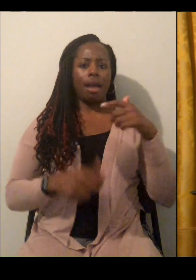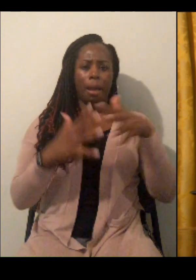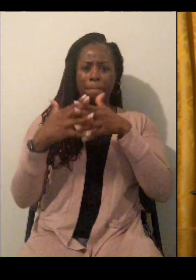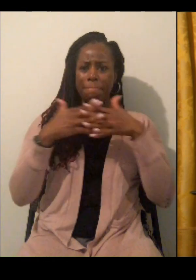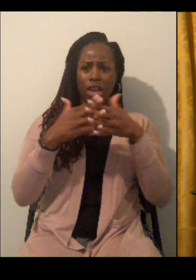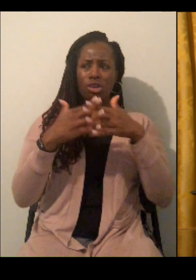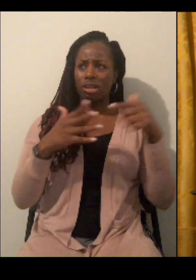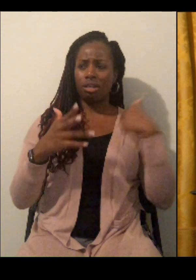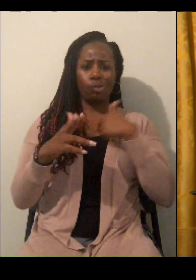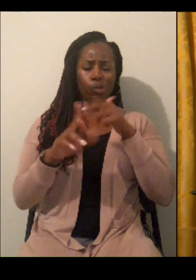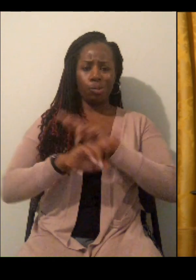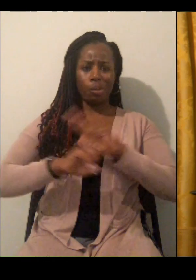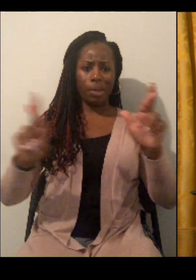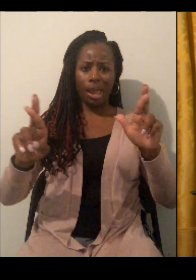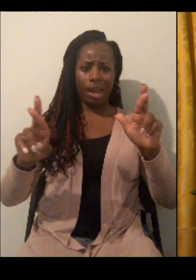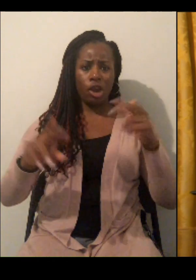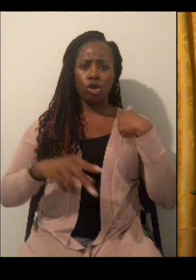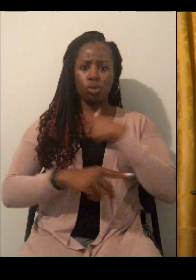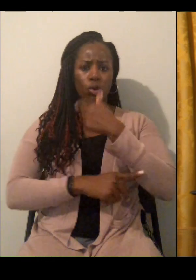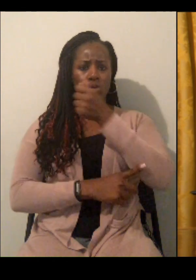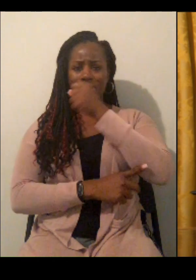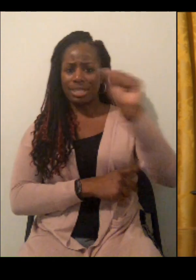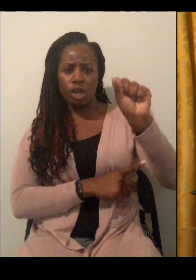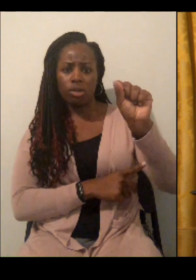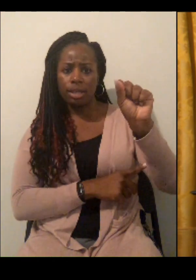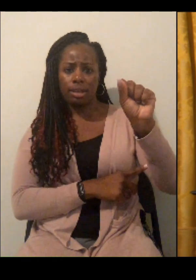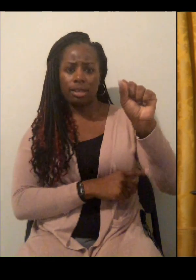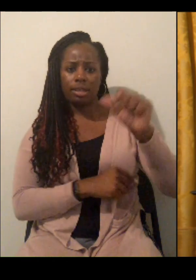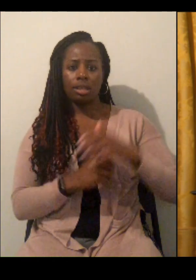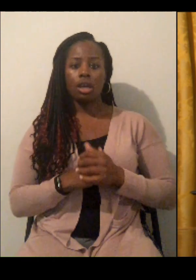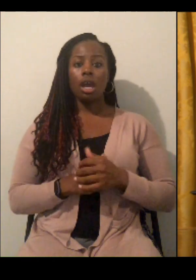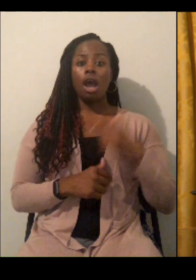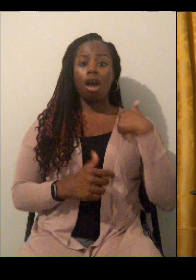resilient than the United States we have the best economy the most